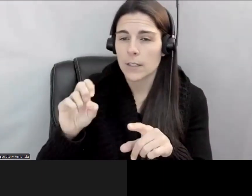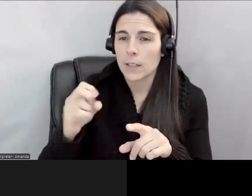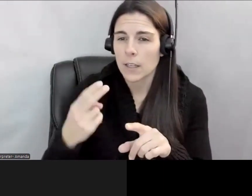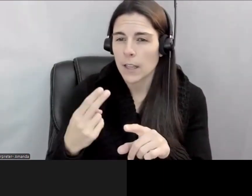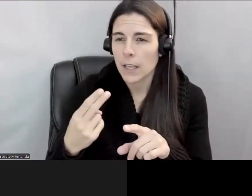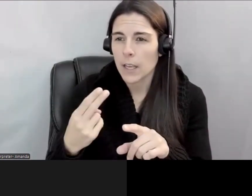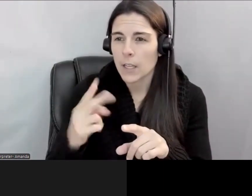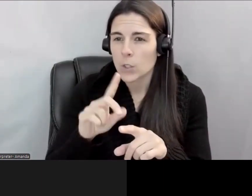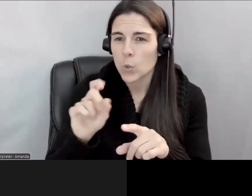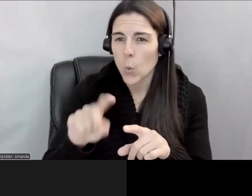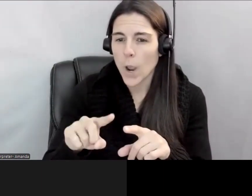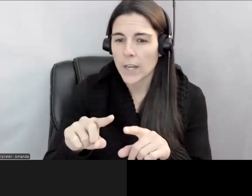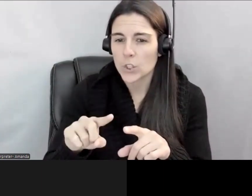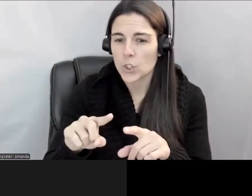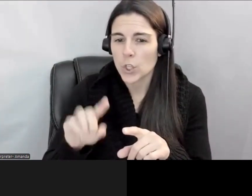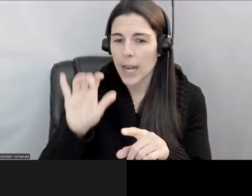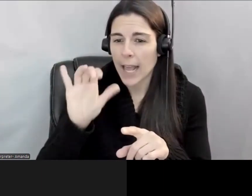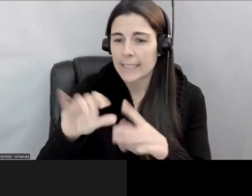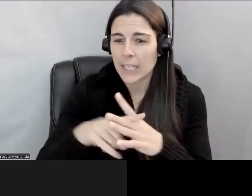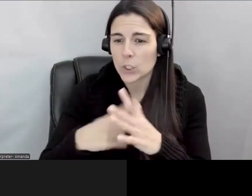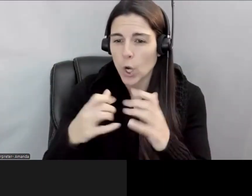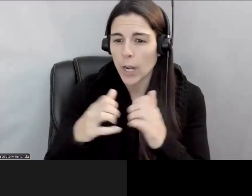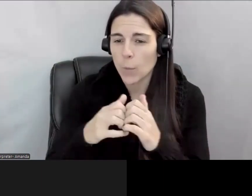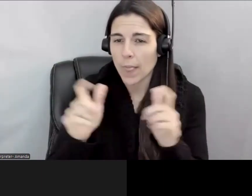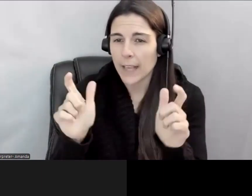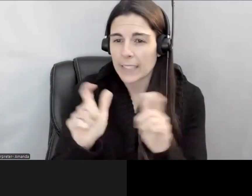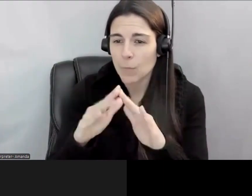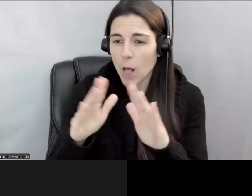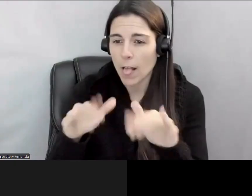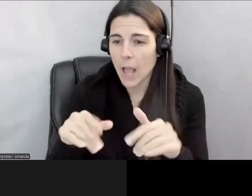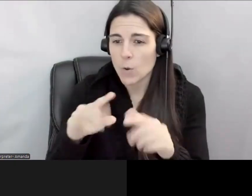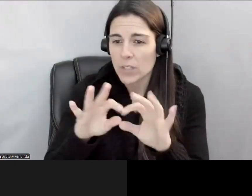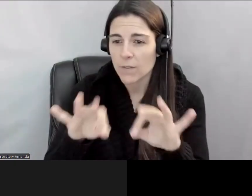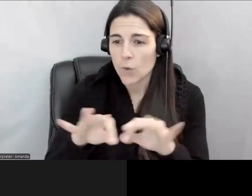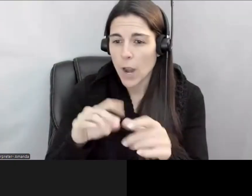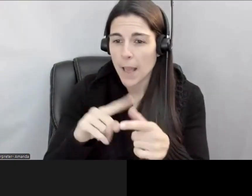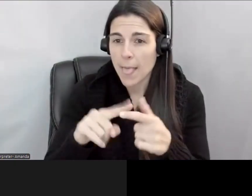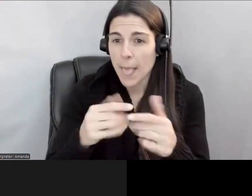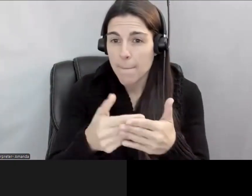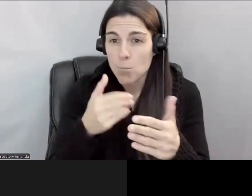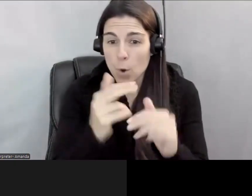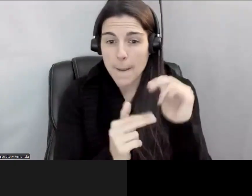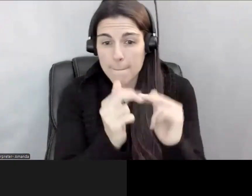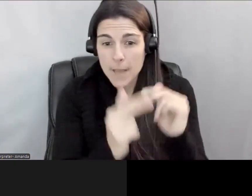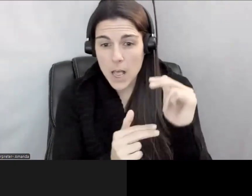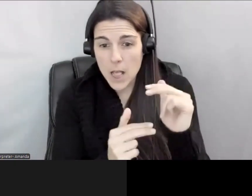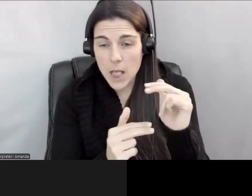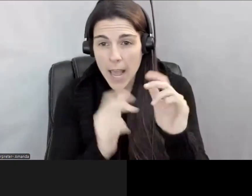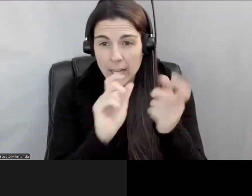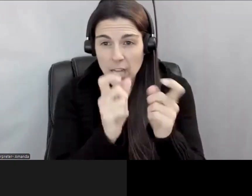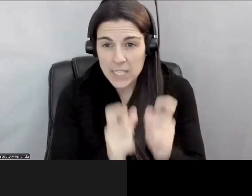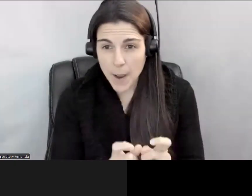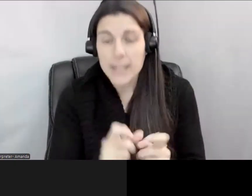house frame that's pre built, then customizing, yeah, kind of if, yeah. If you want to use the house metaphor, it's